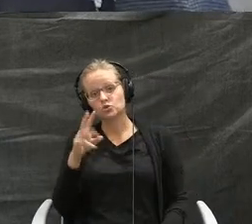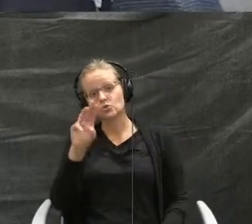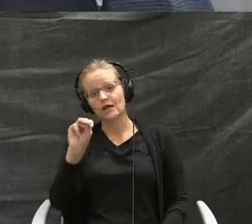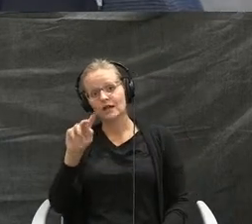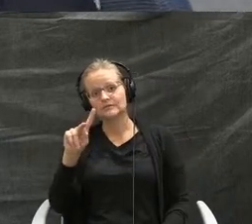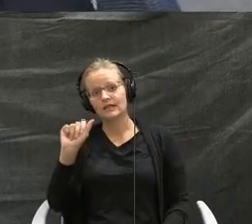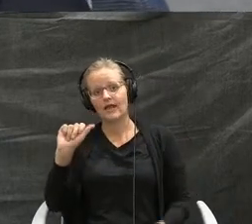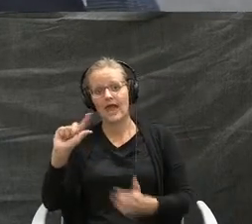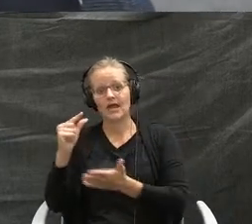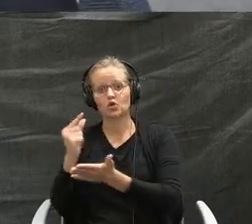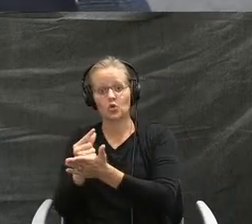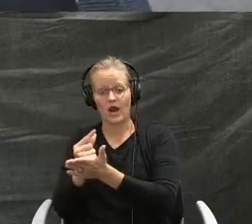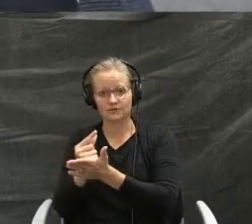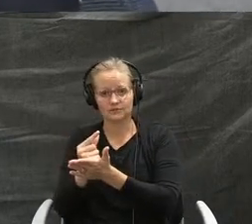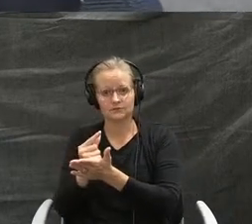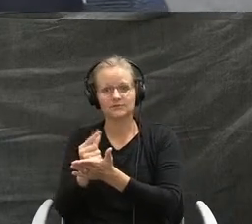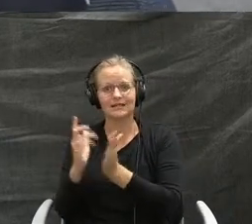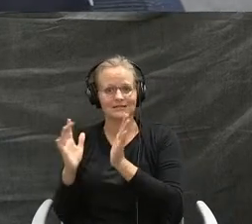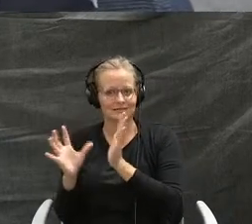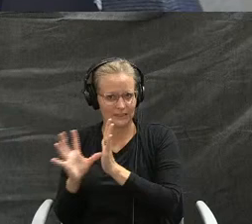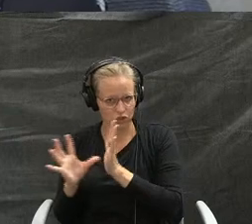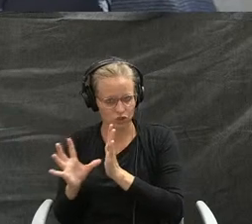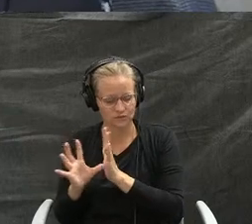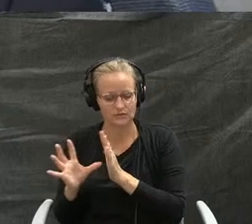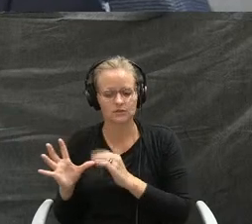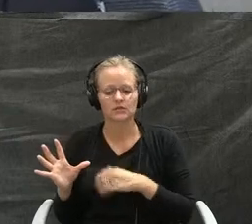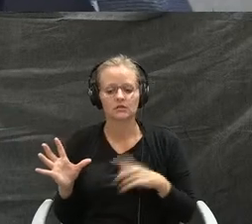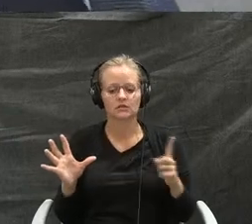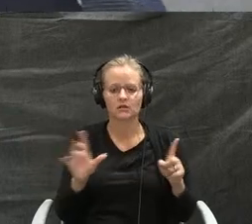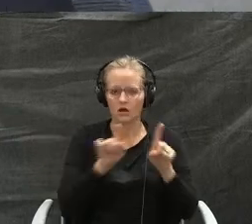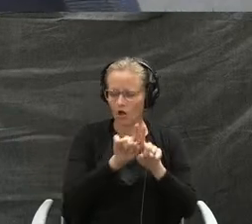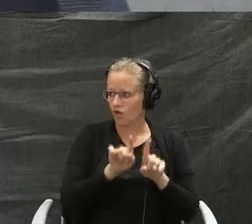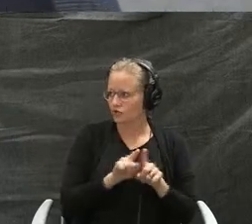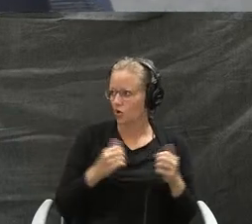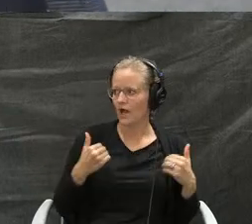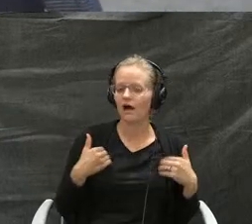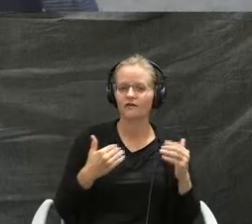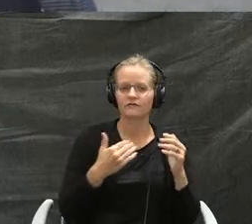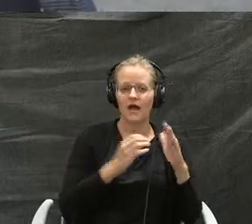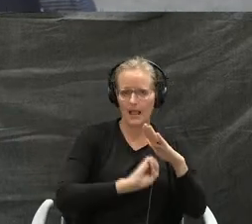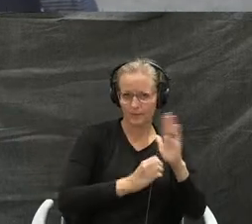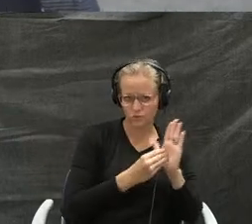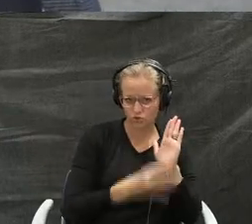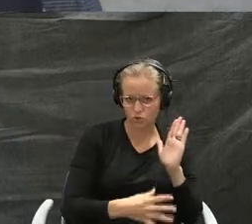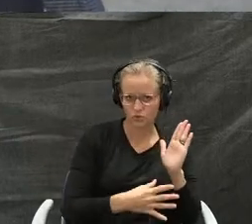possibilities of what back to school could look like, my daughter really only had one thing that mattered to her. She